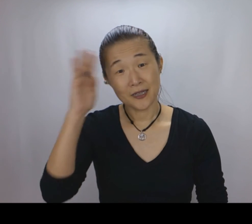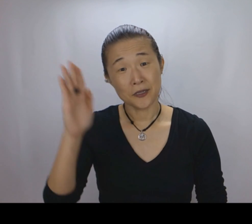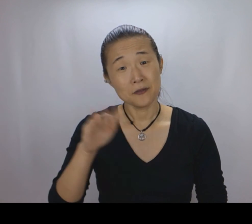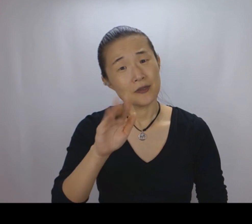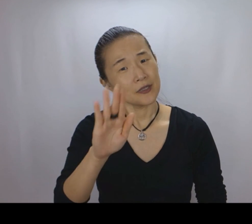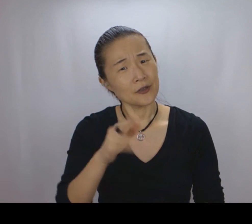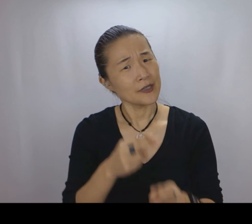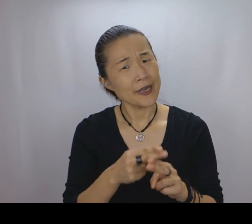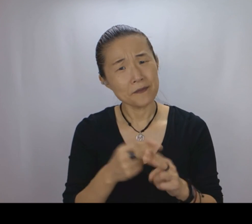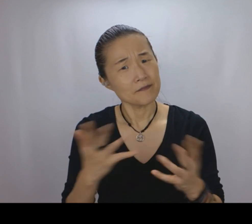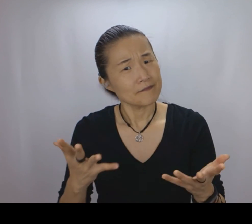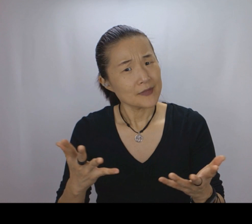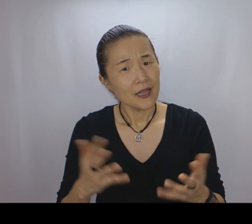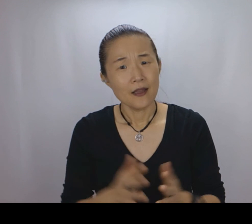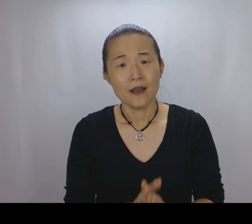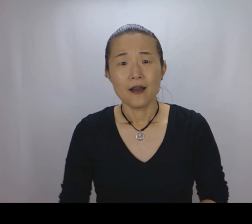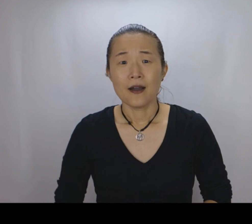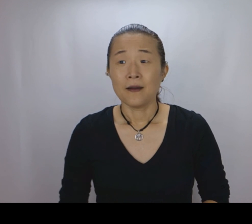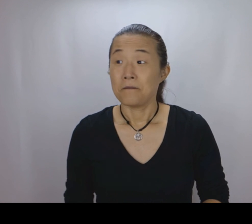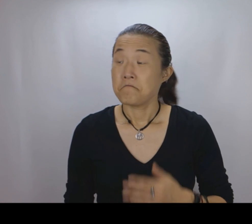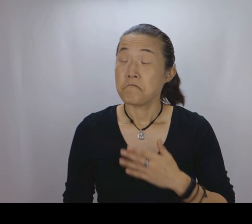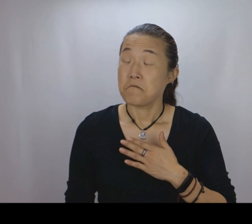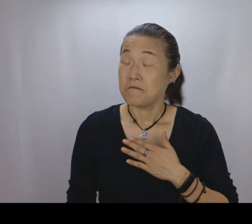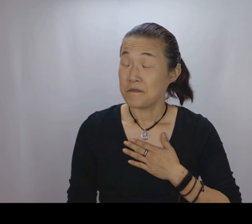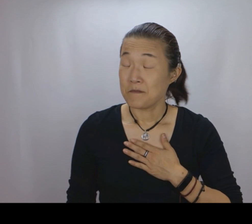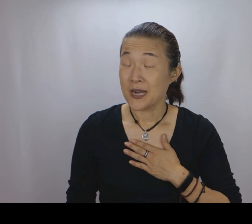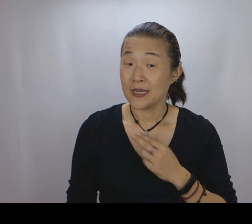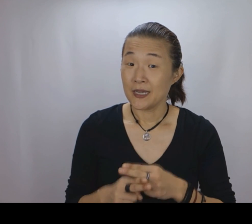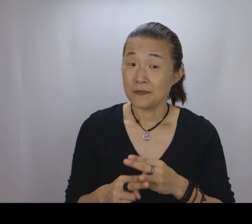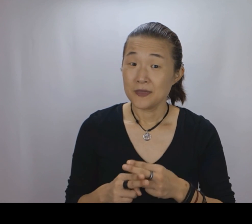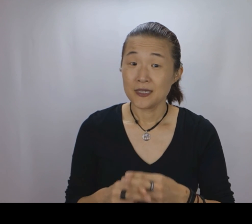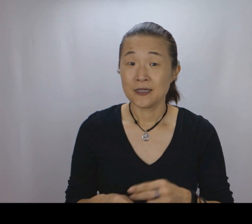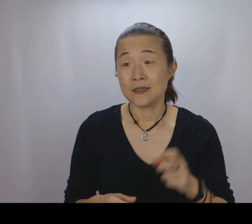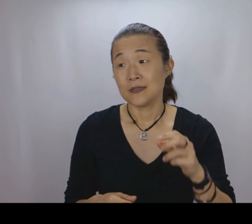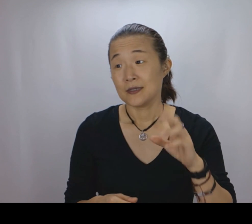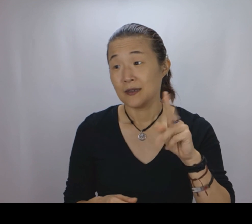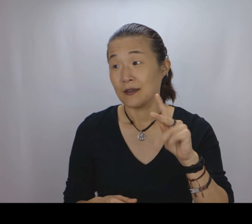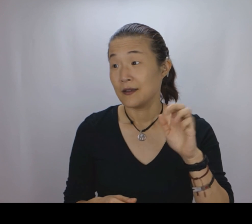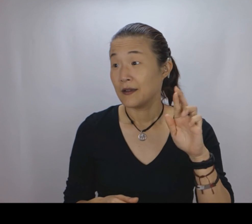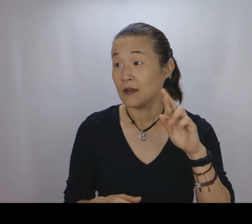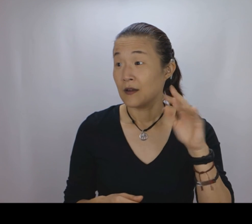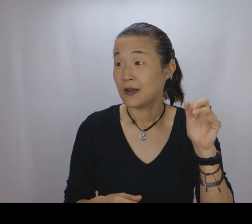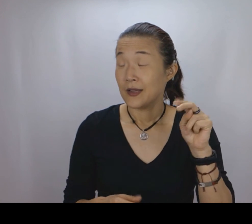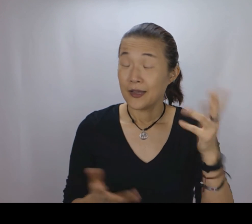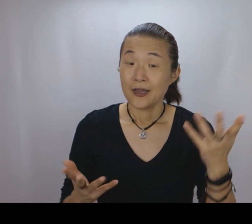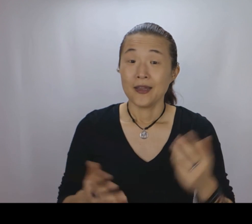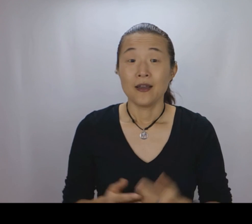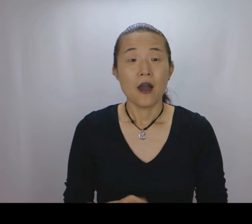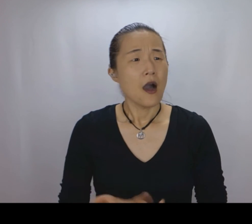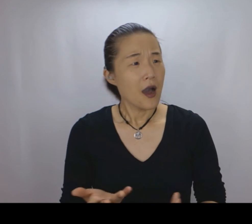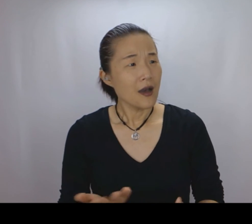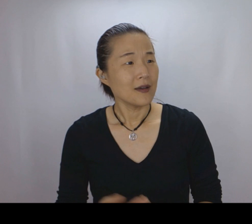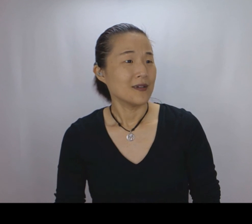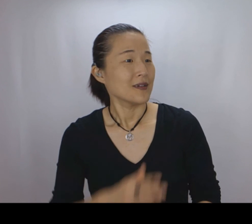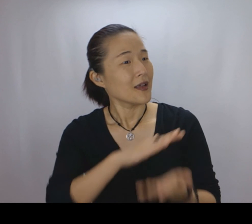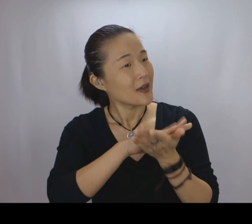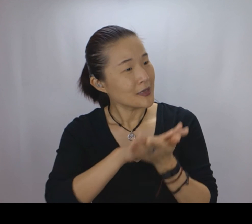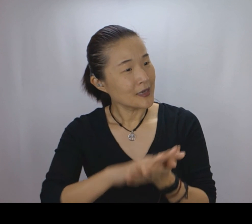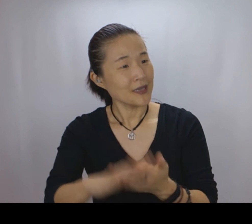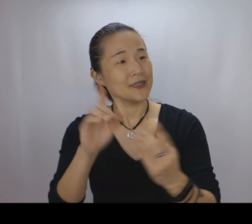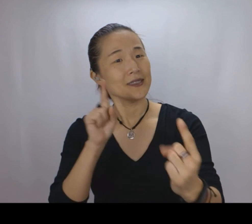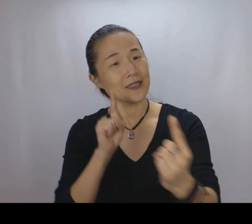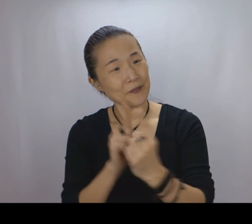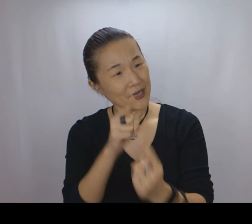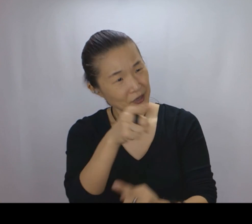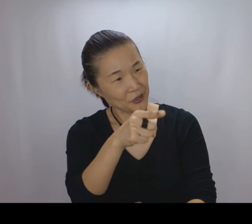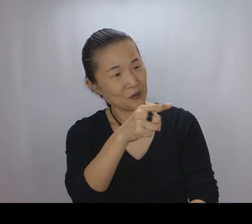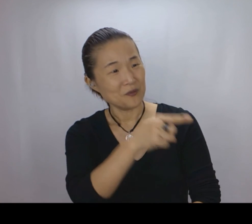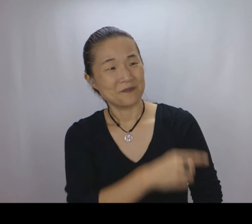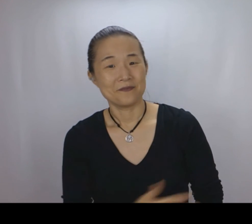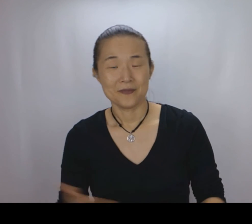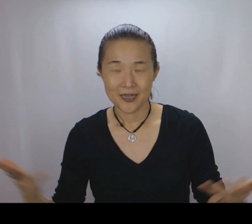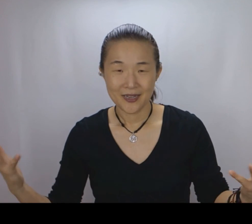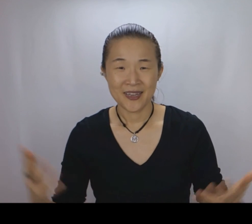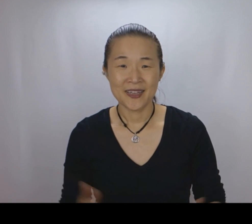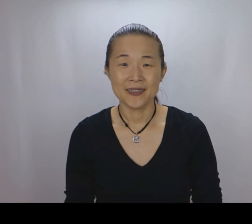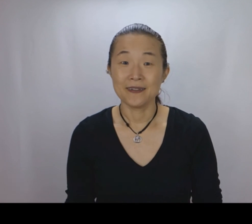"Hello, Your name?" "My name is..." "Ah! Nice to meet you!"